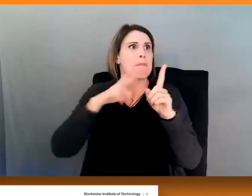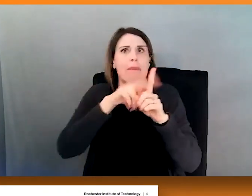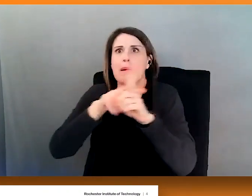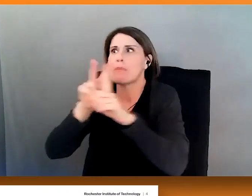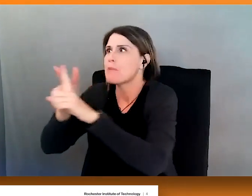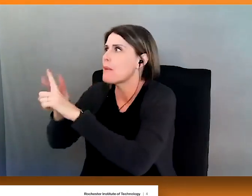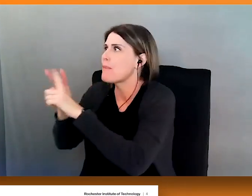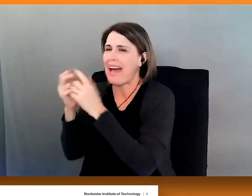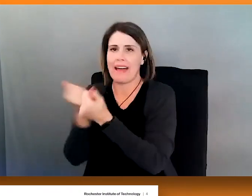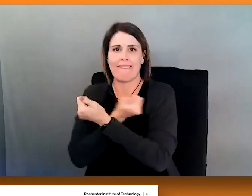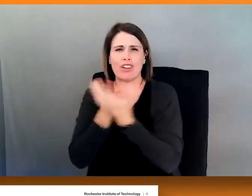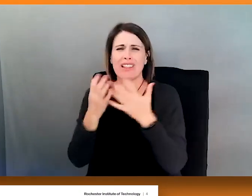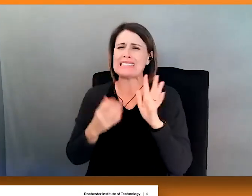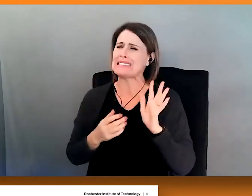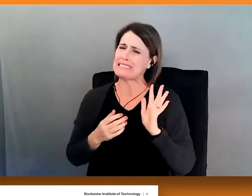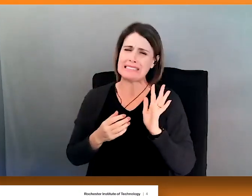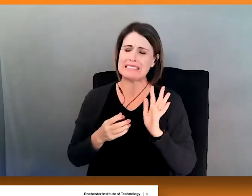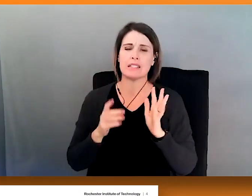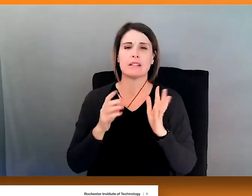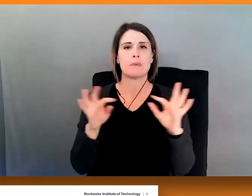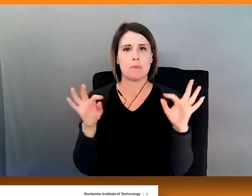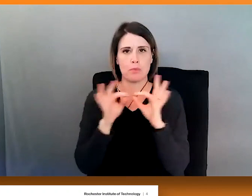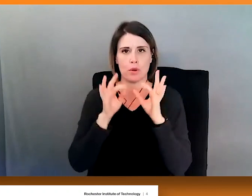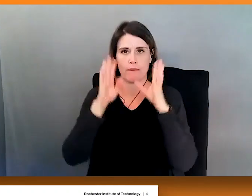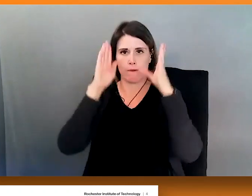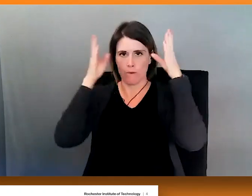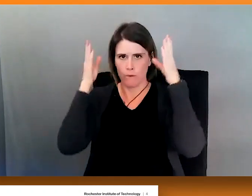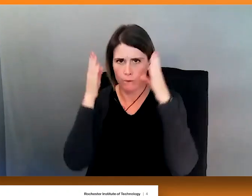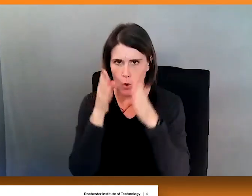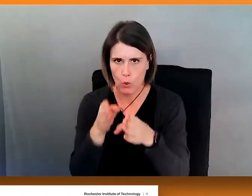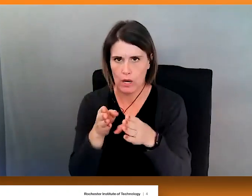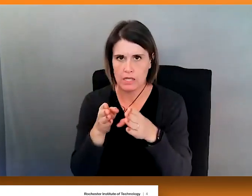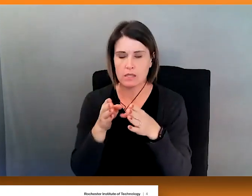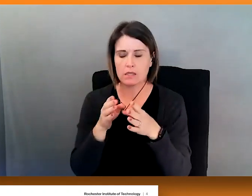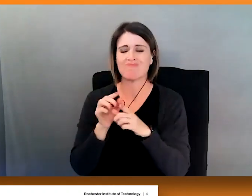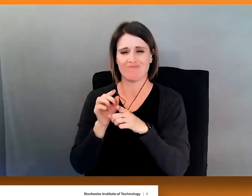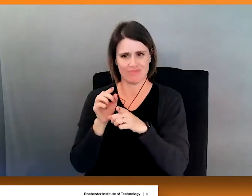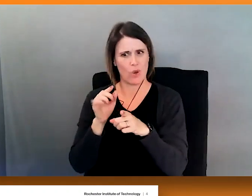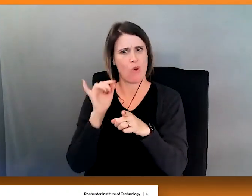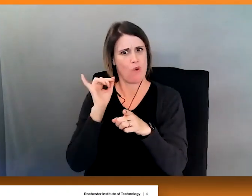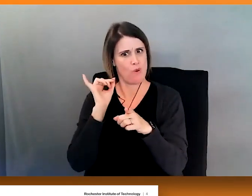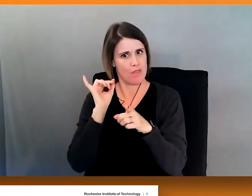but you really want to focus your search and apply for those that really fit your research